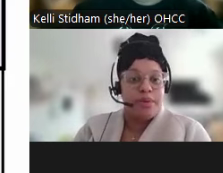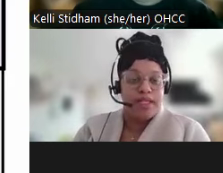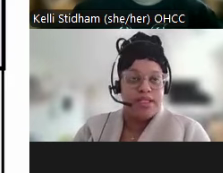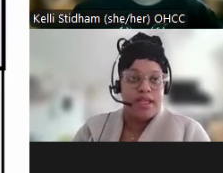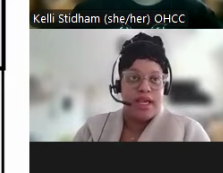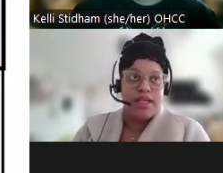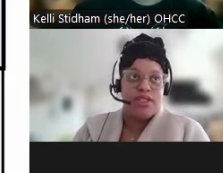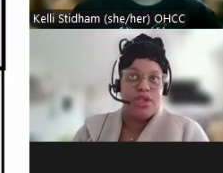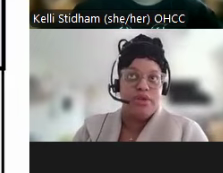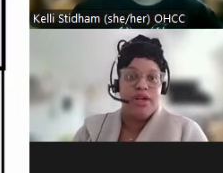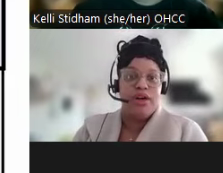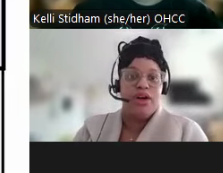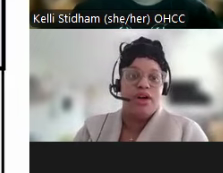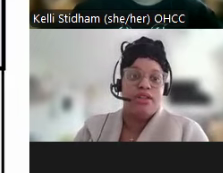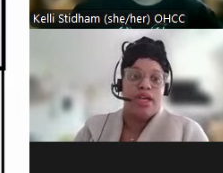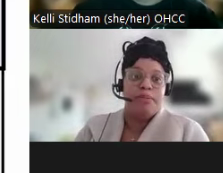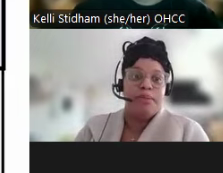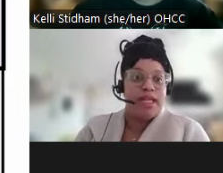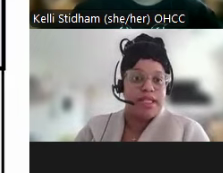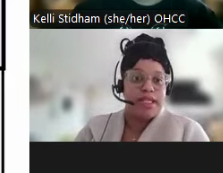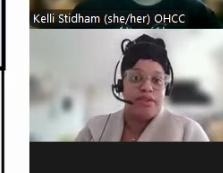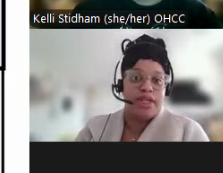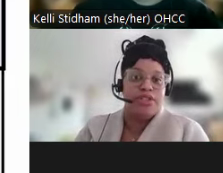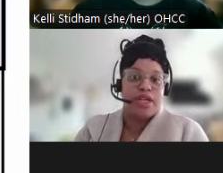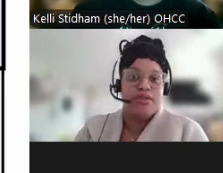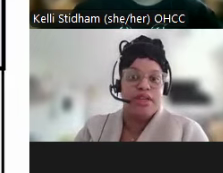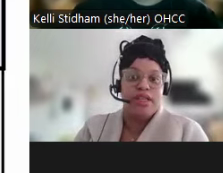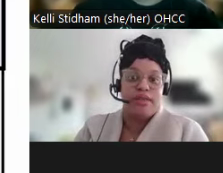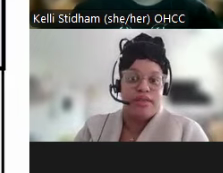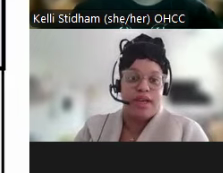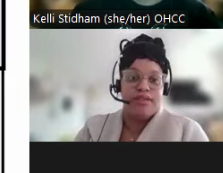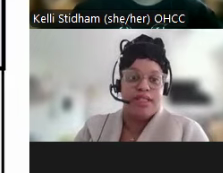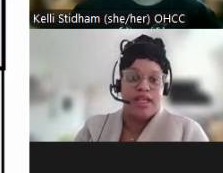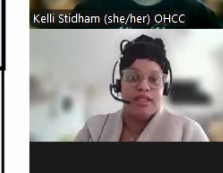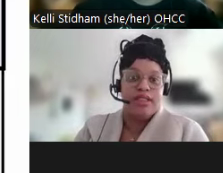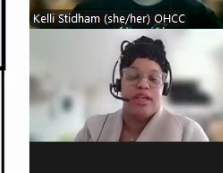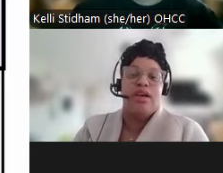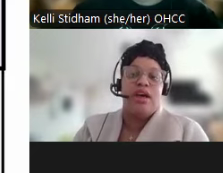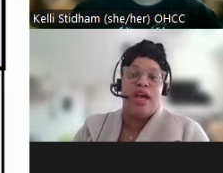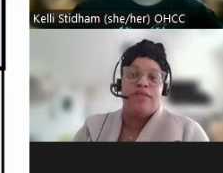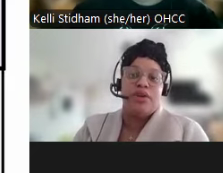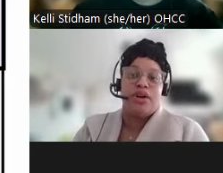means is you can earn the PDC